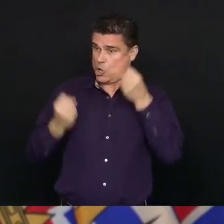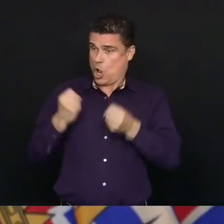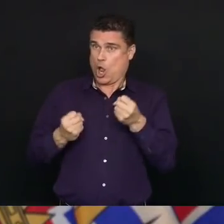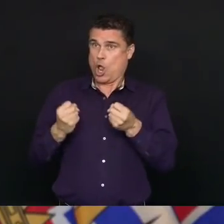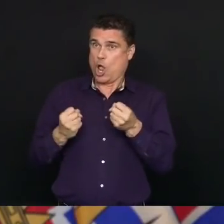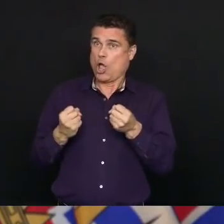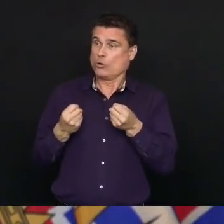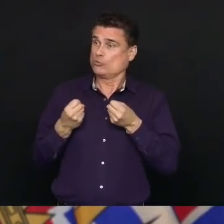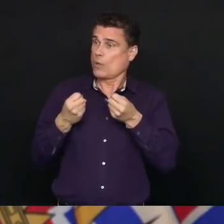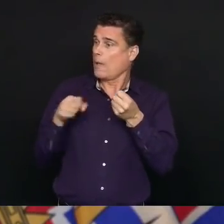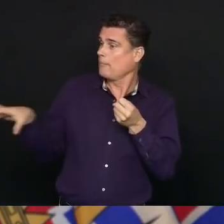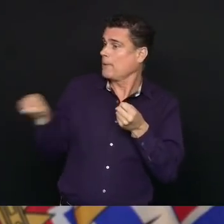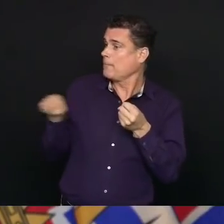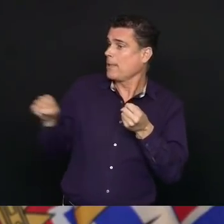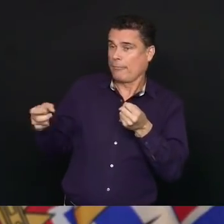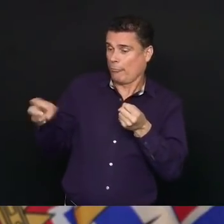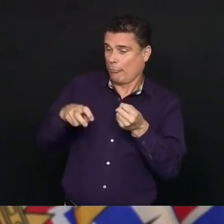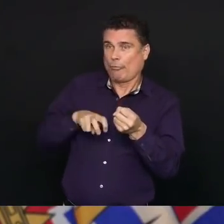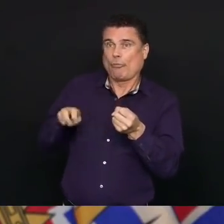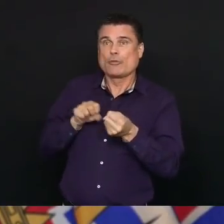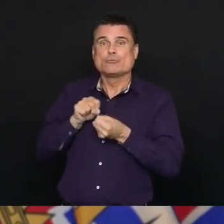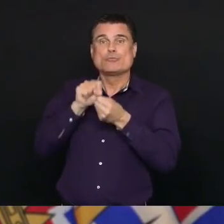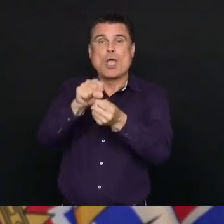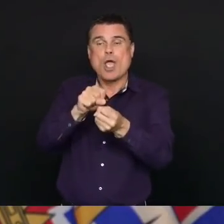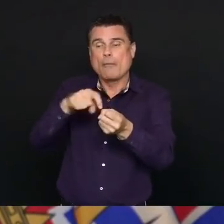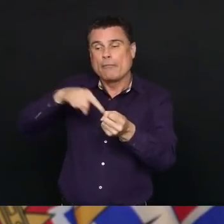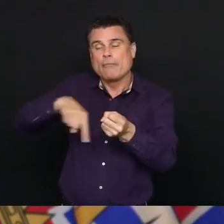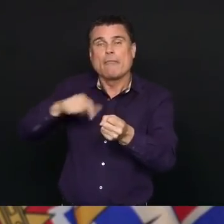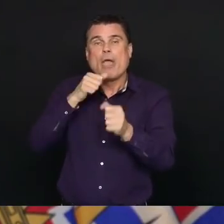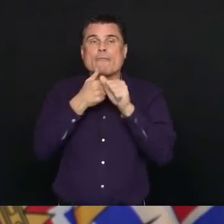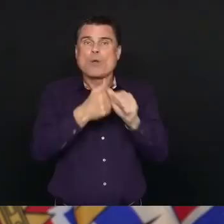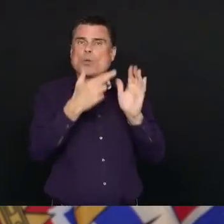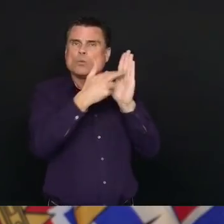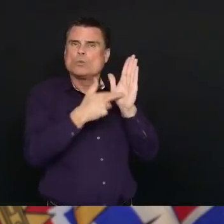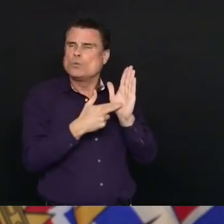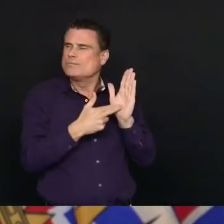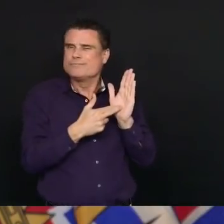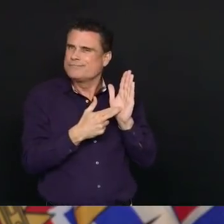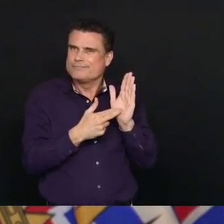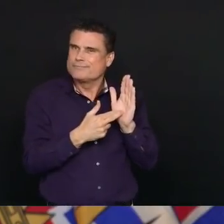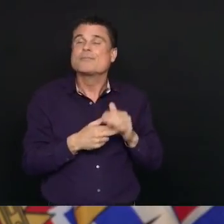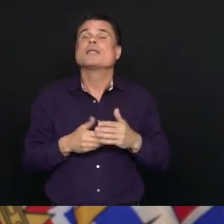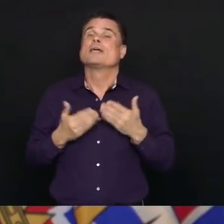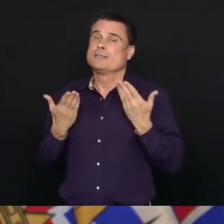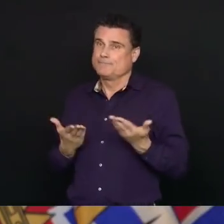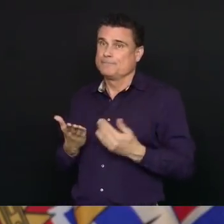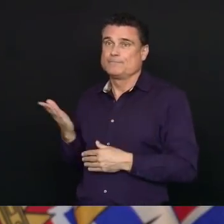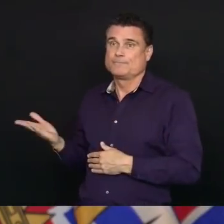Good question. I do not believe we need to go out there and ensure every car every person walking